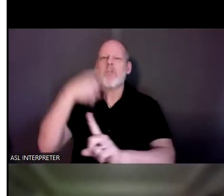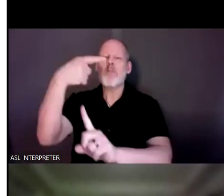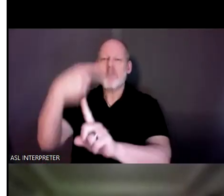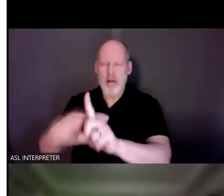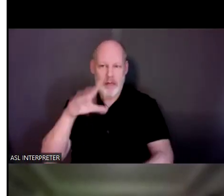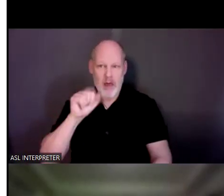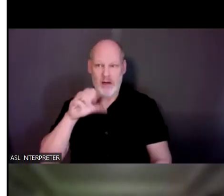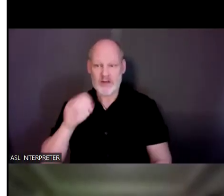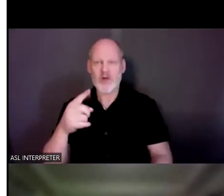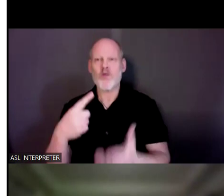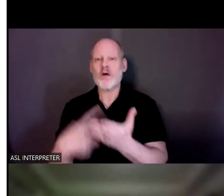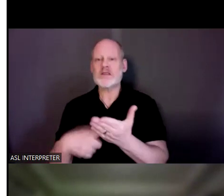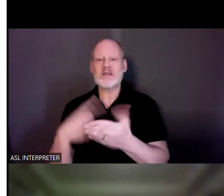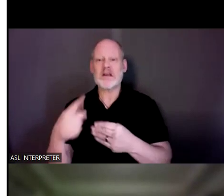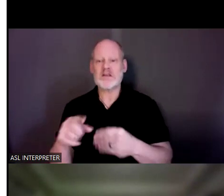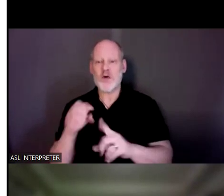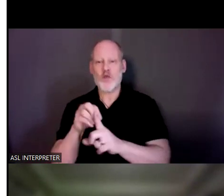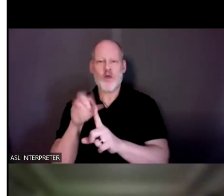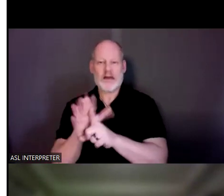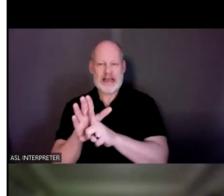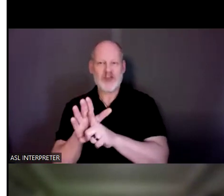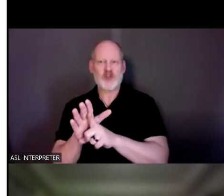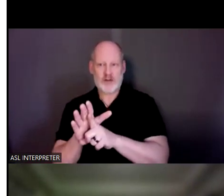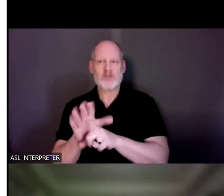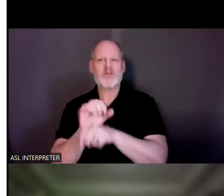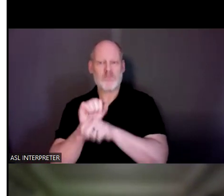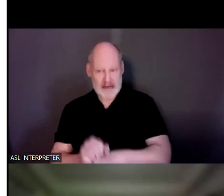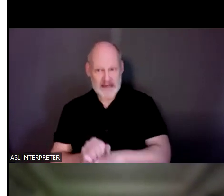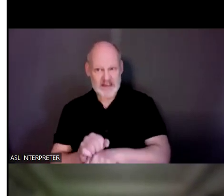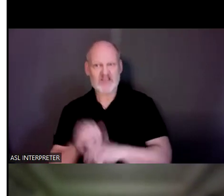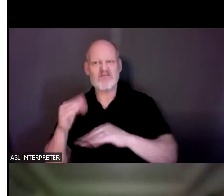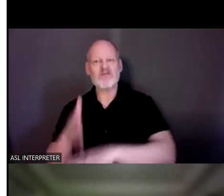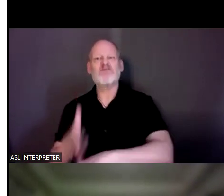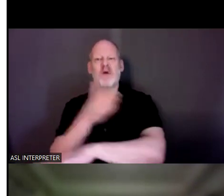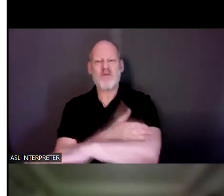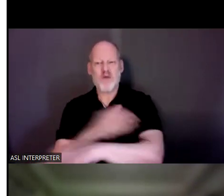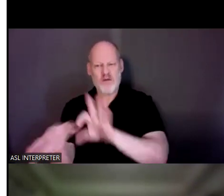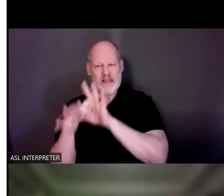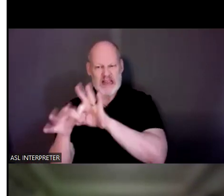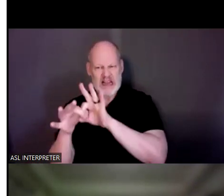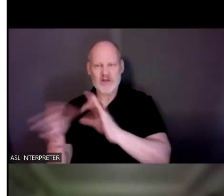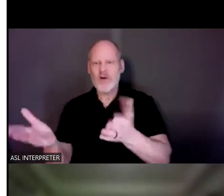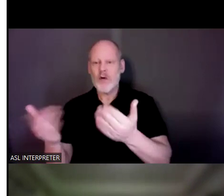be talking about orientation practices to boost connections um we have hon carile